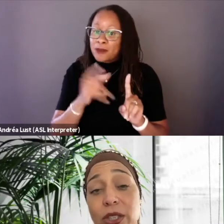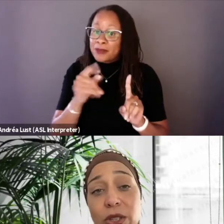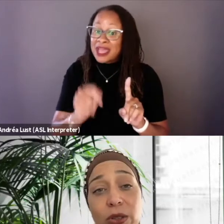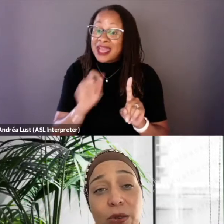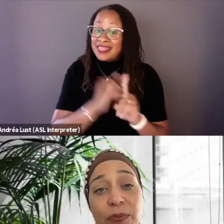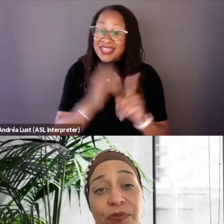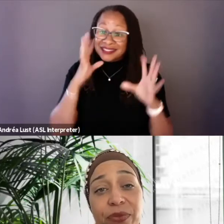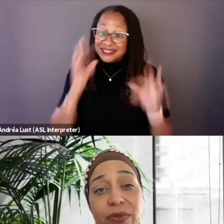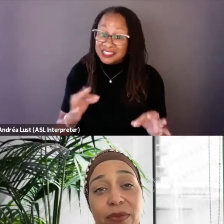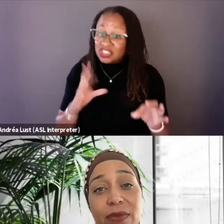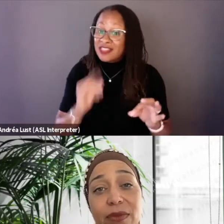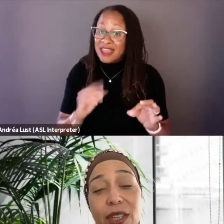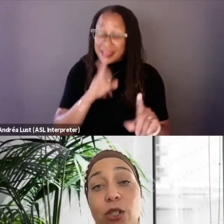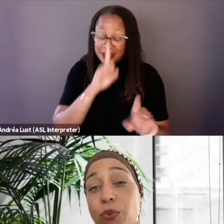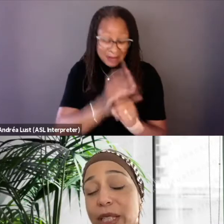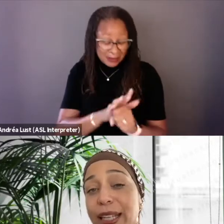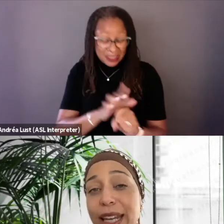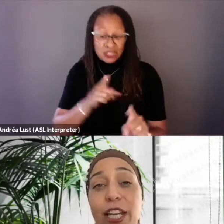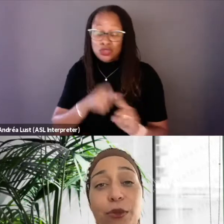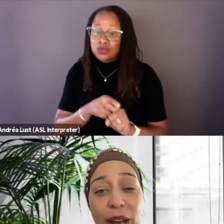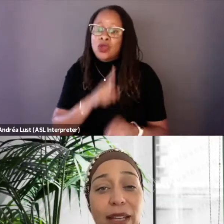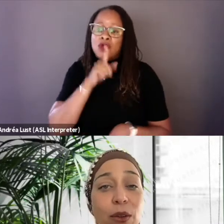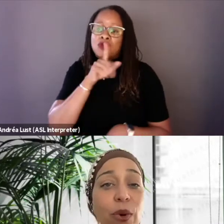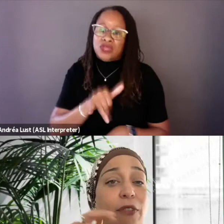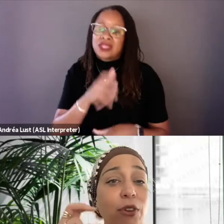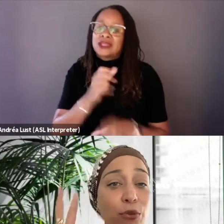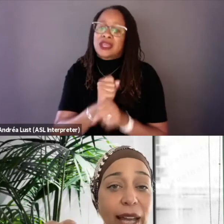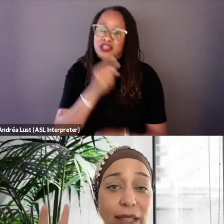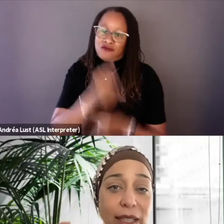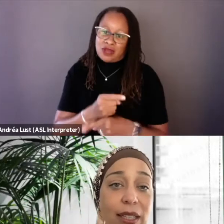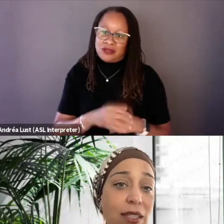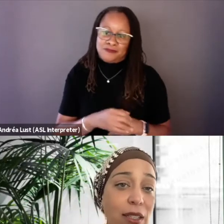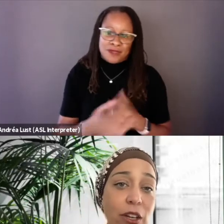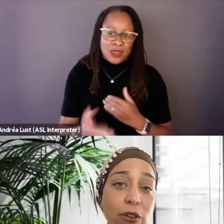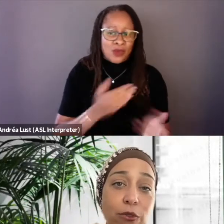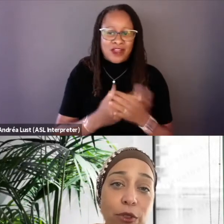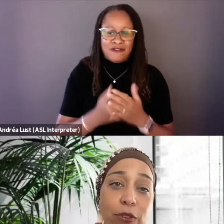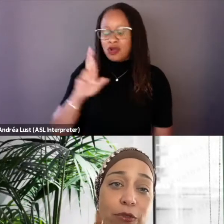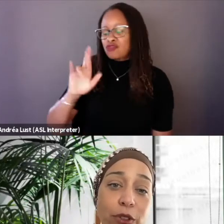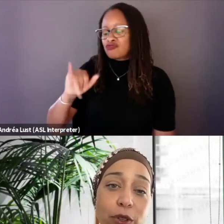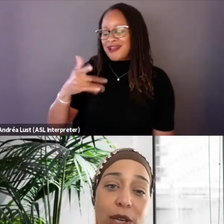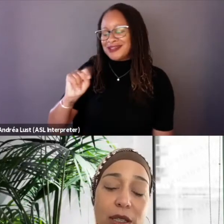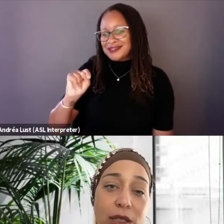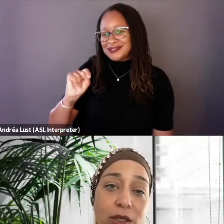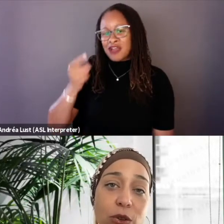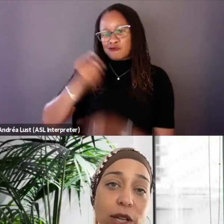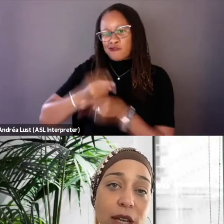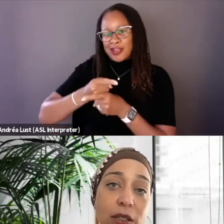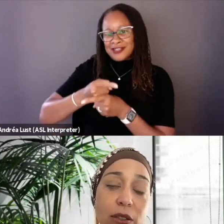to really getting it right. Whatever right is, you know, for you as a storyteller